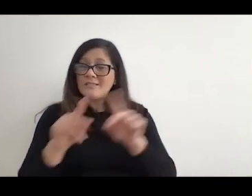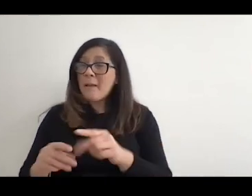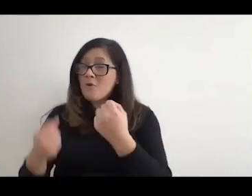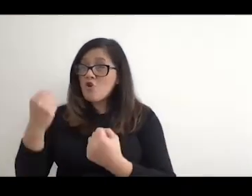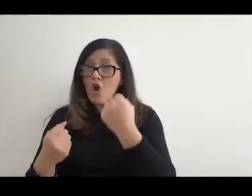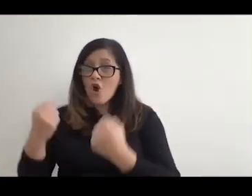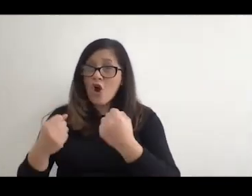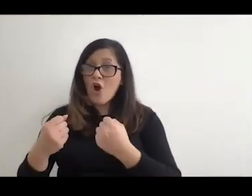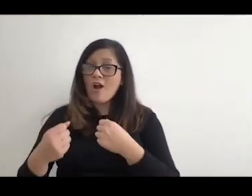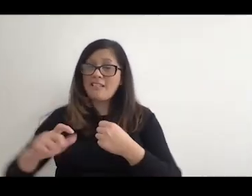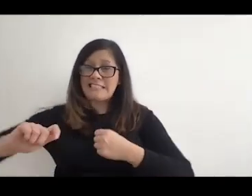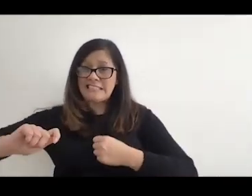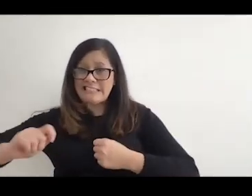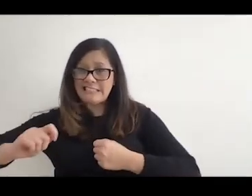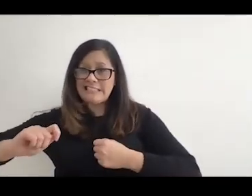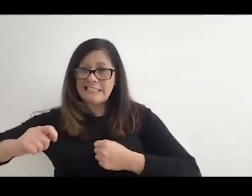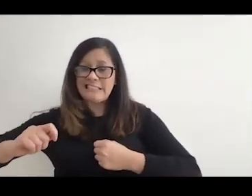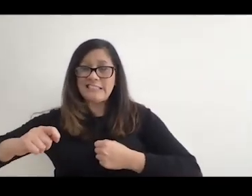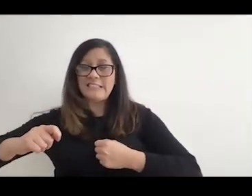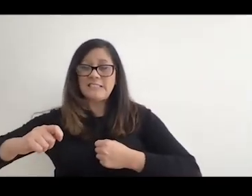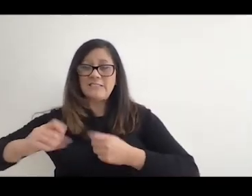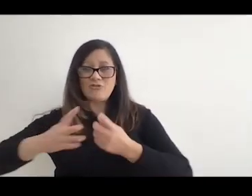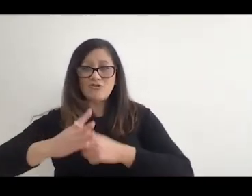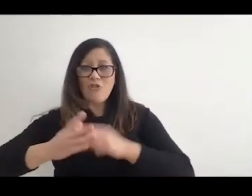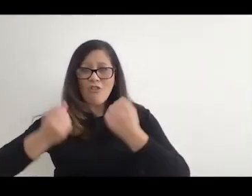Those push buttons. I remember when they came out and I